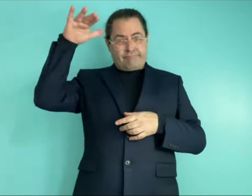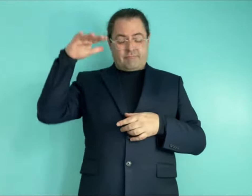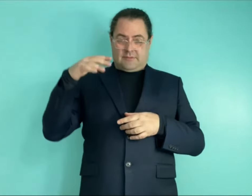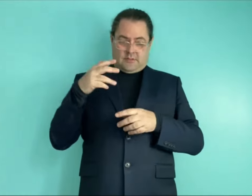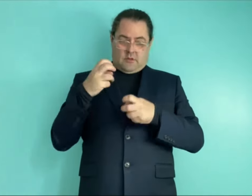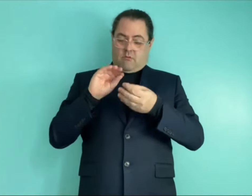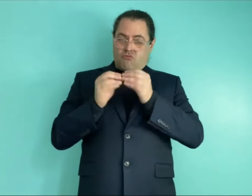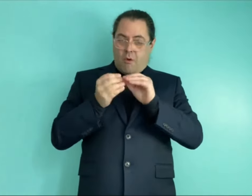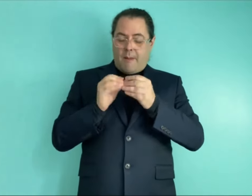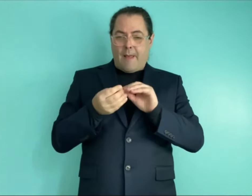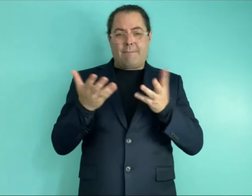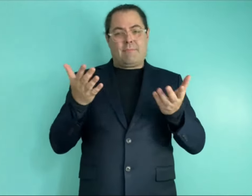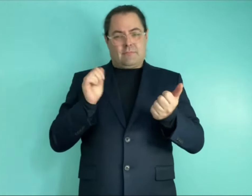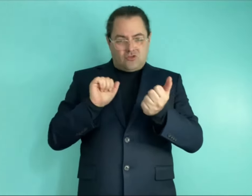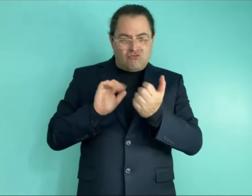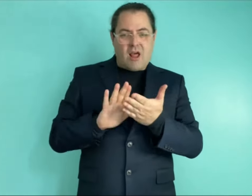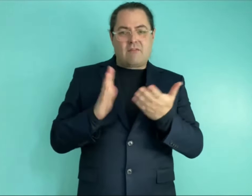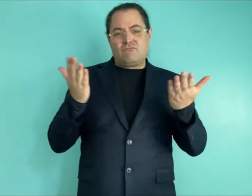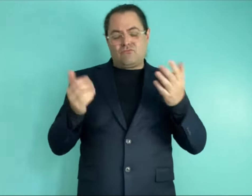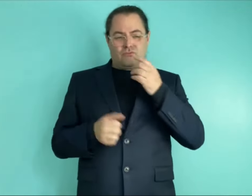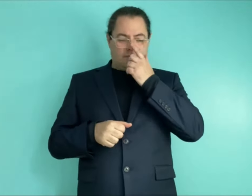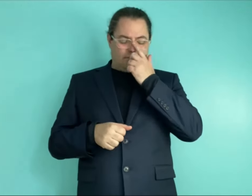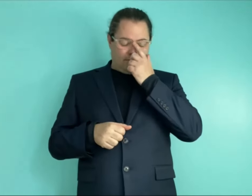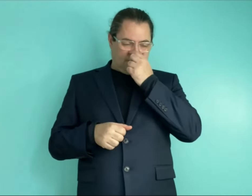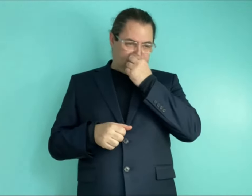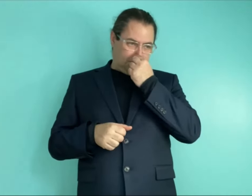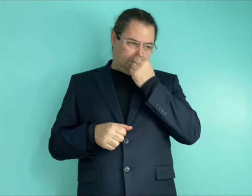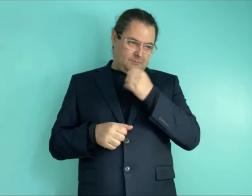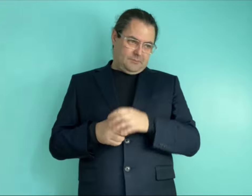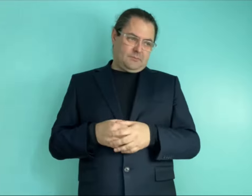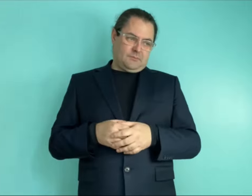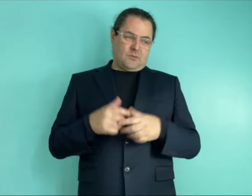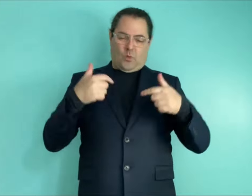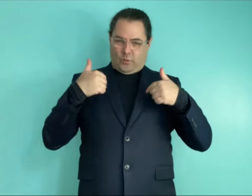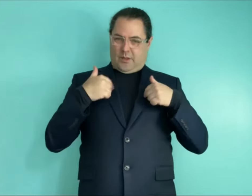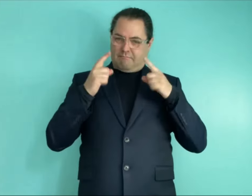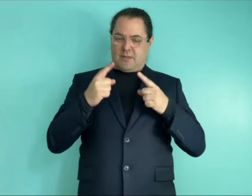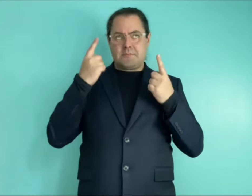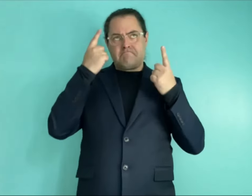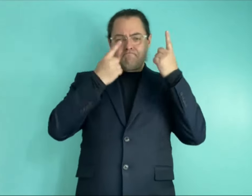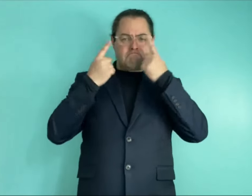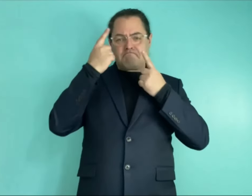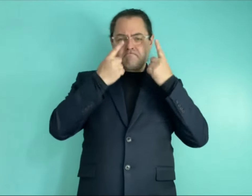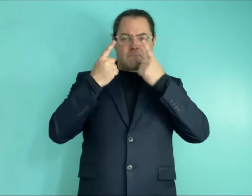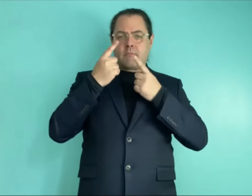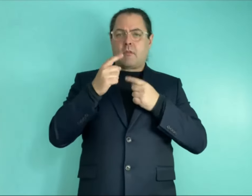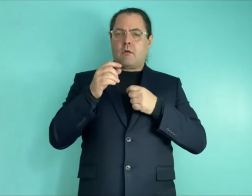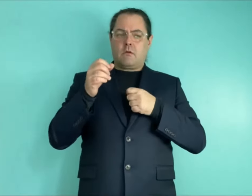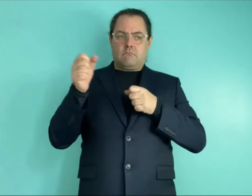whole discussion about and debate about employment of persons with disabilities in Africa